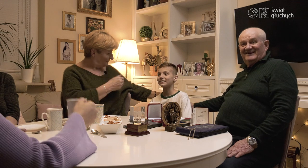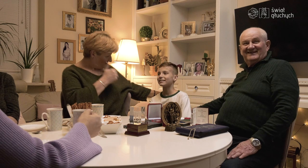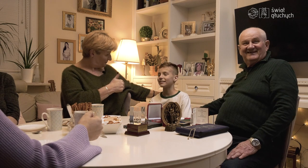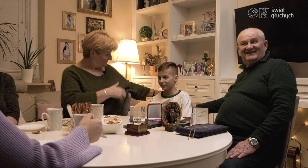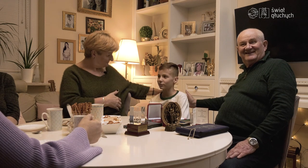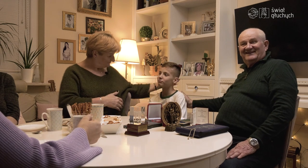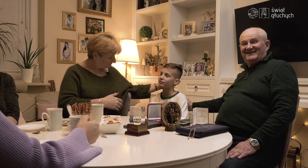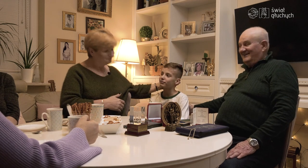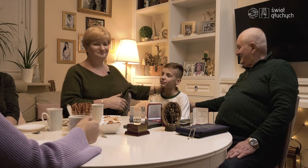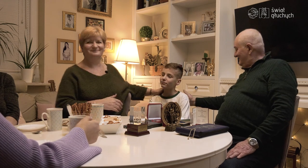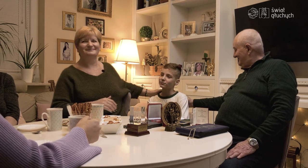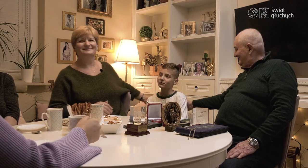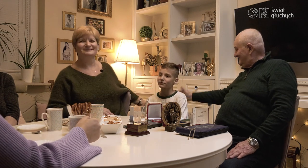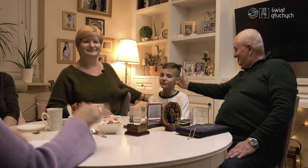[Dorota]: Are you all right? [Maks]: Yes.